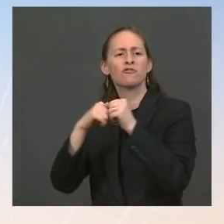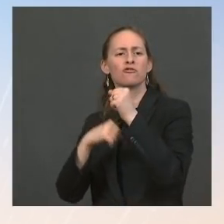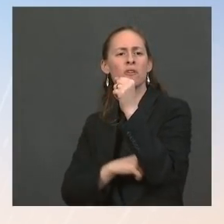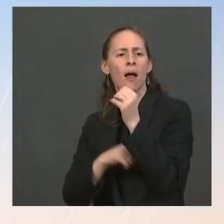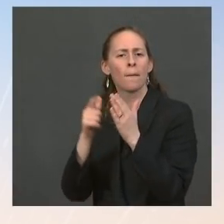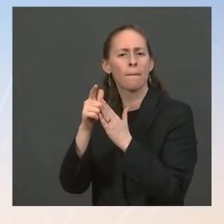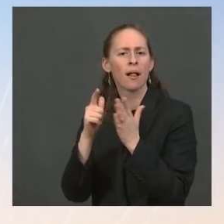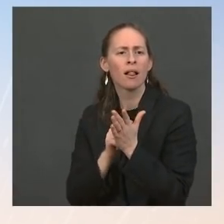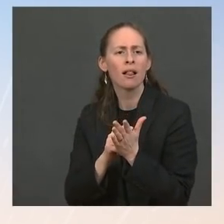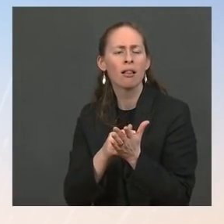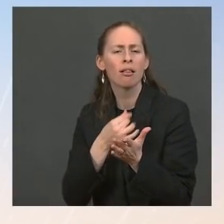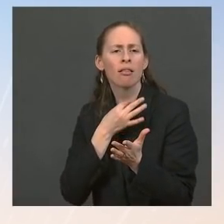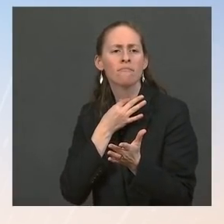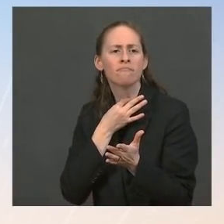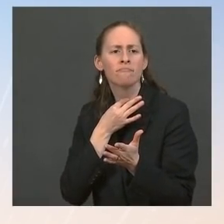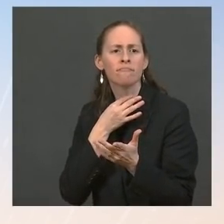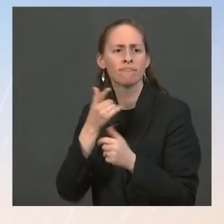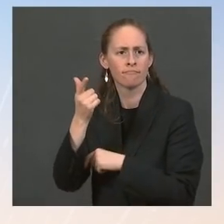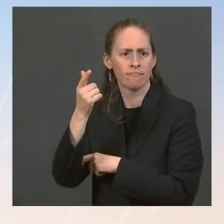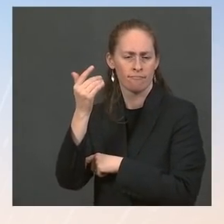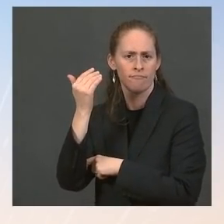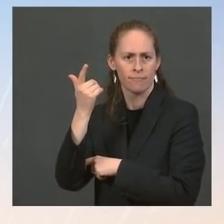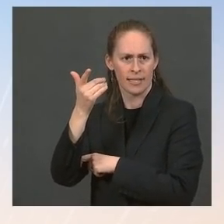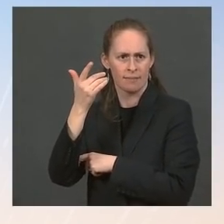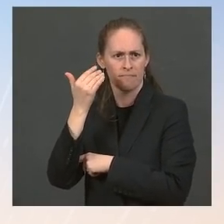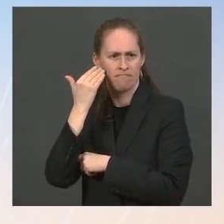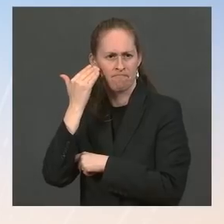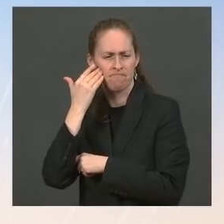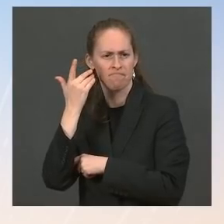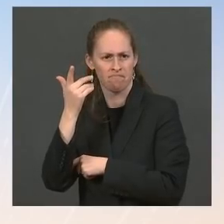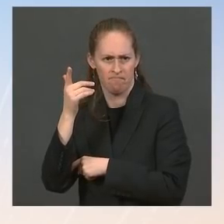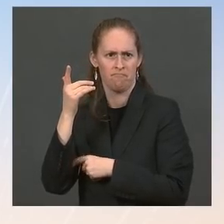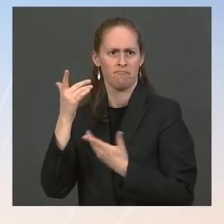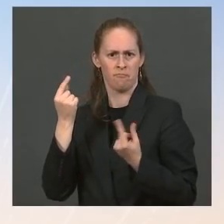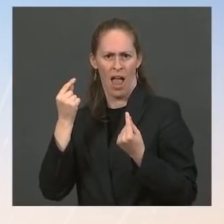with President Xi with a position of strength. But legislation in Congress that would actually